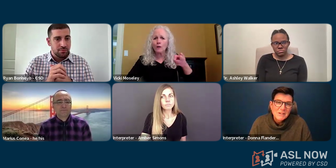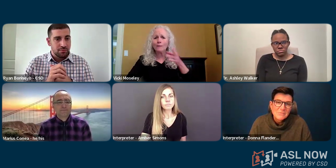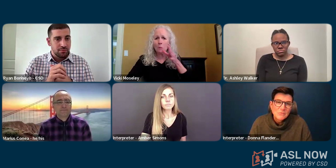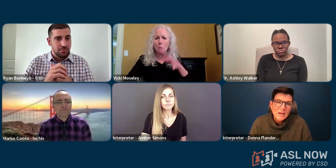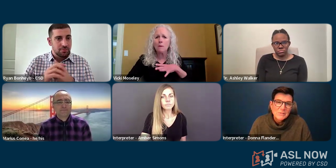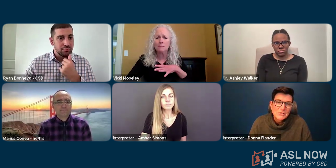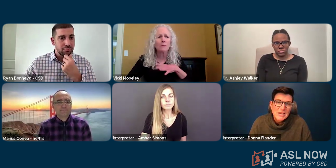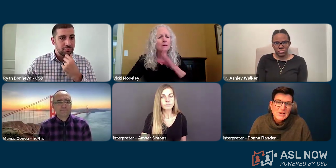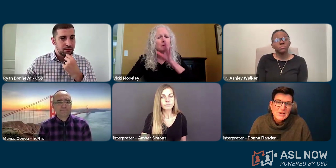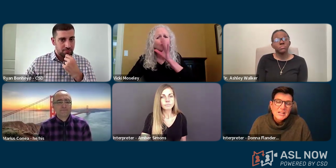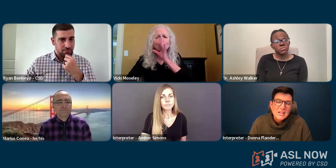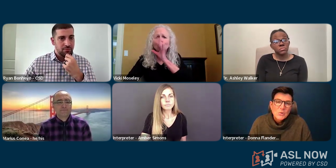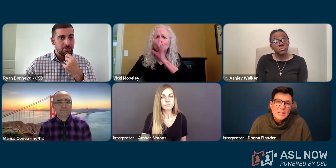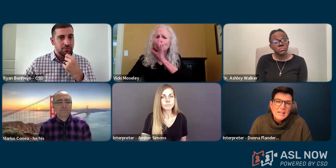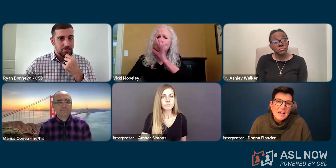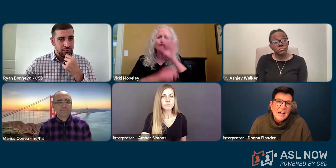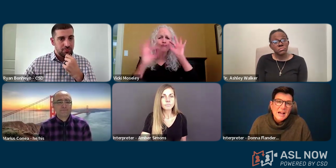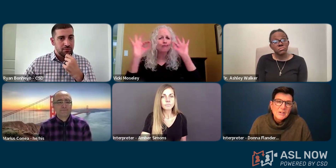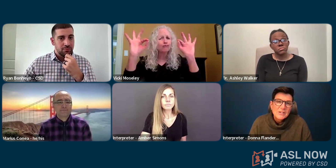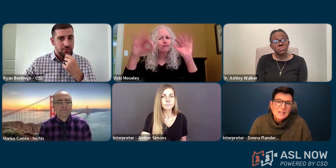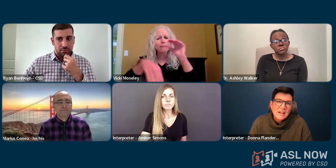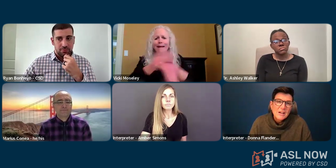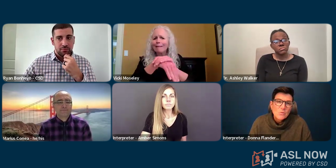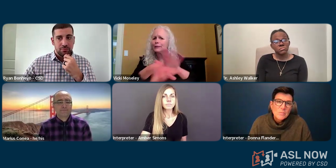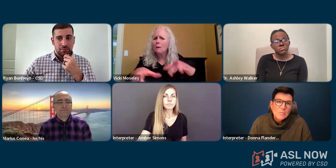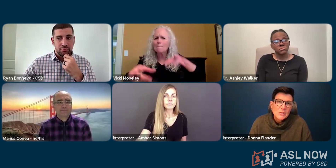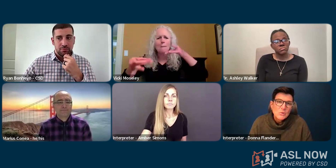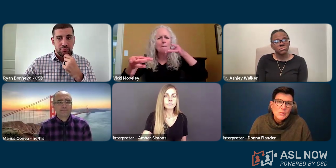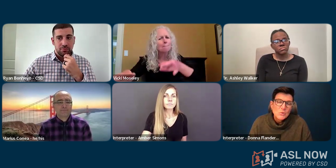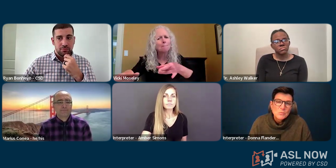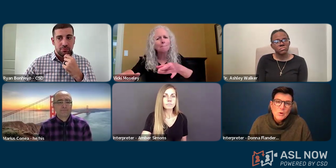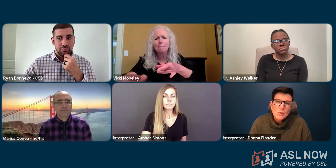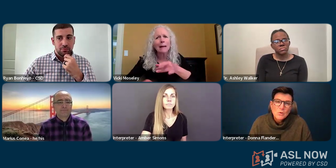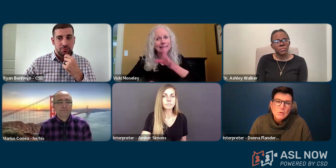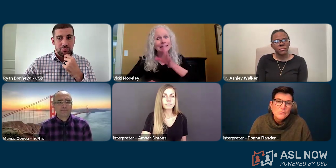You know, when I was a trainer, we hired a woman who spoke